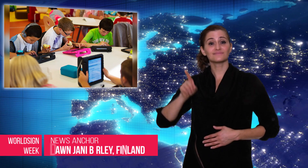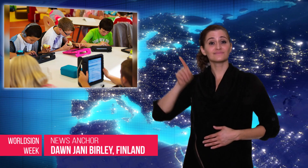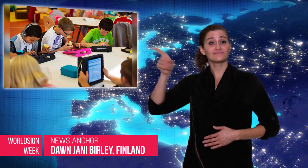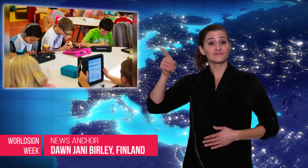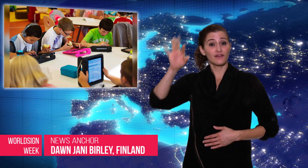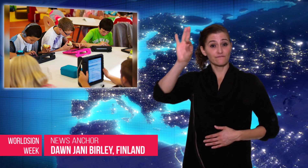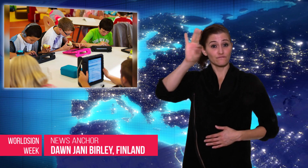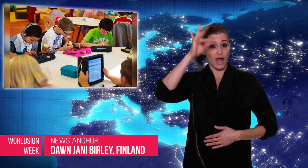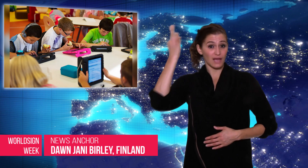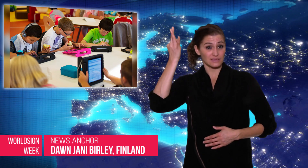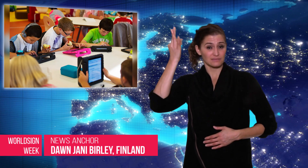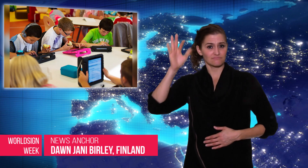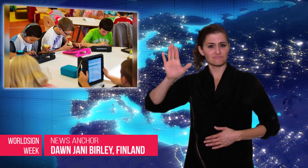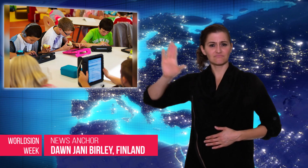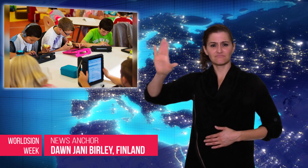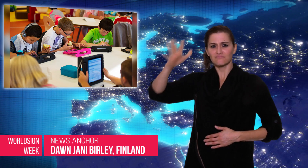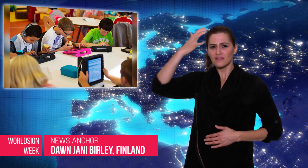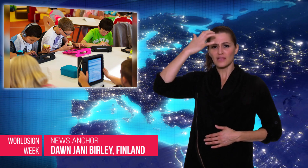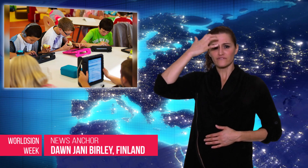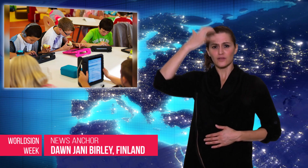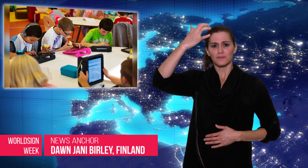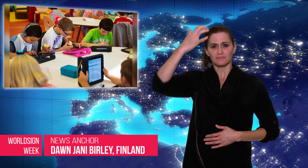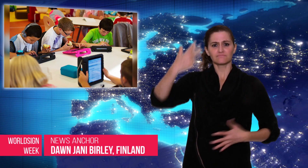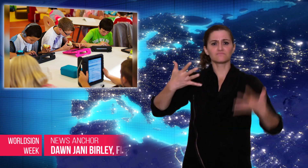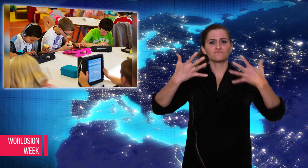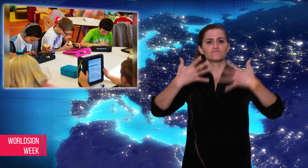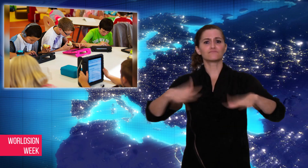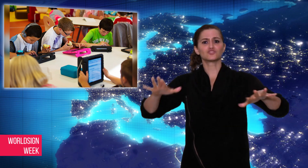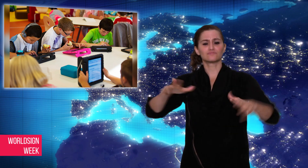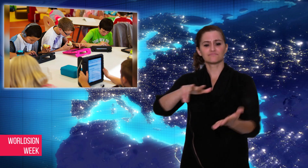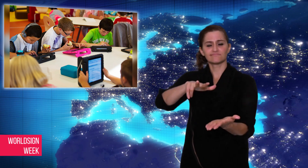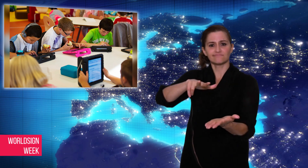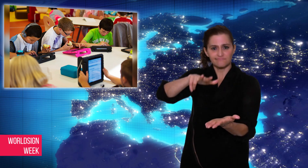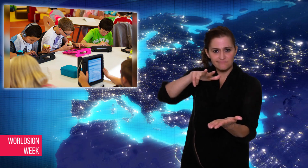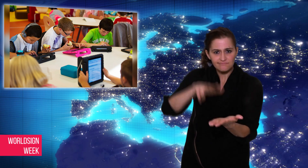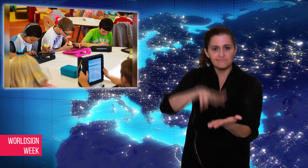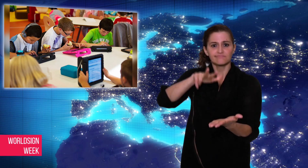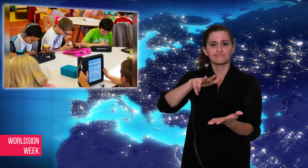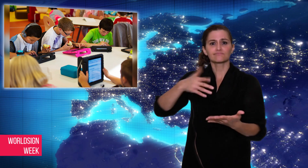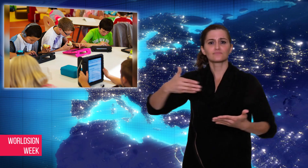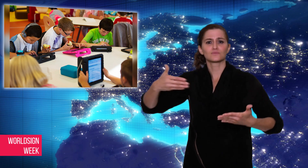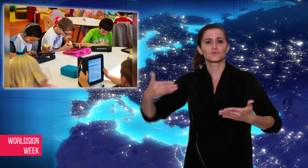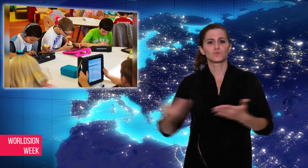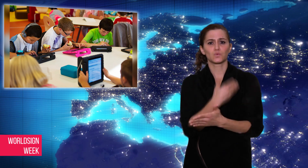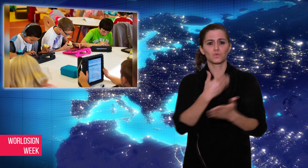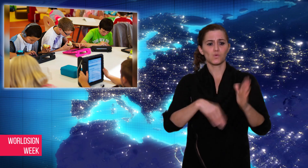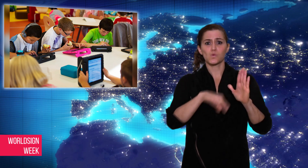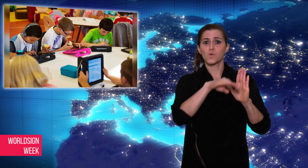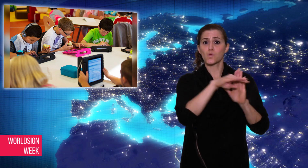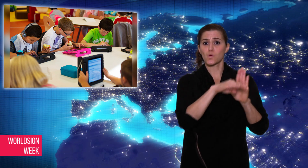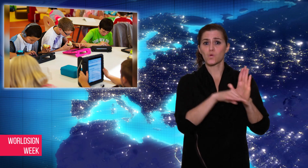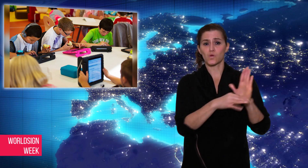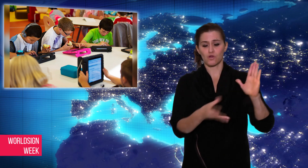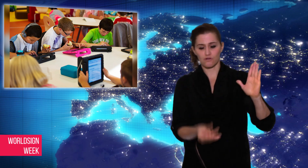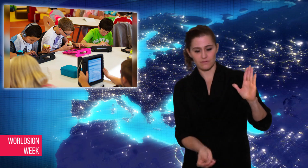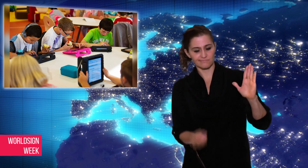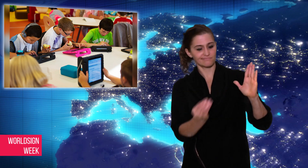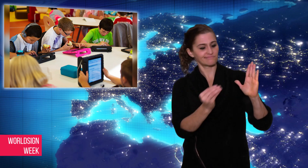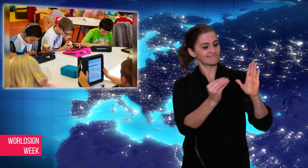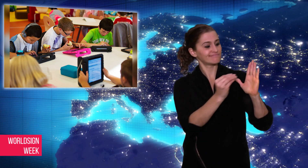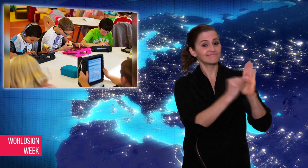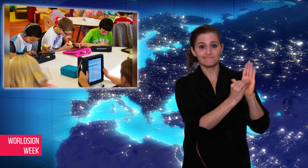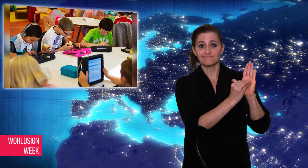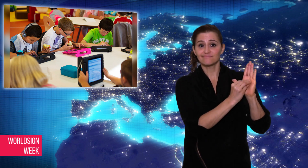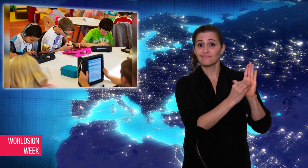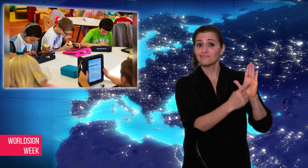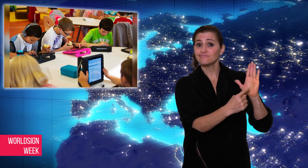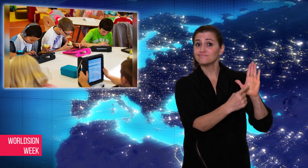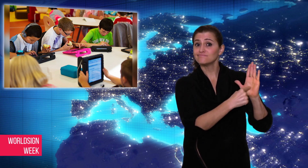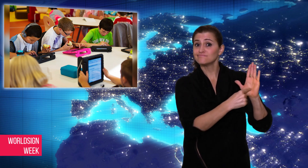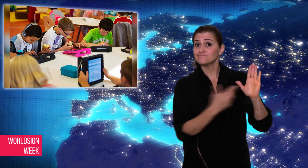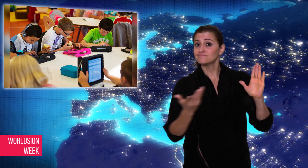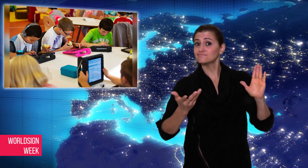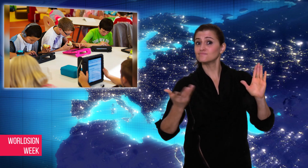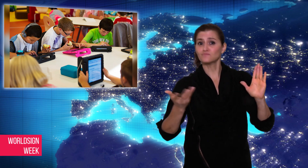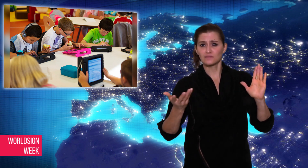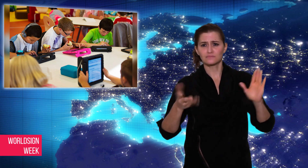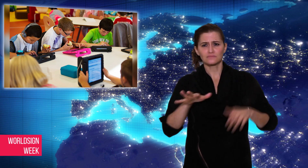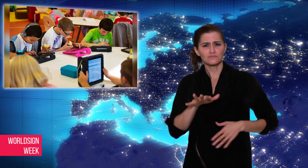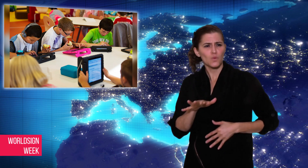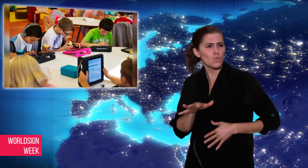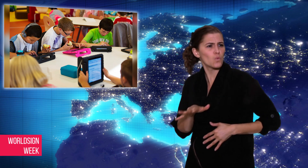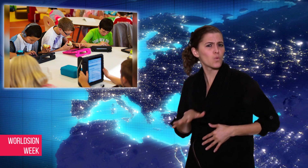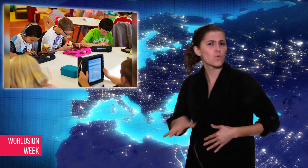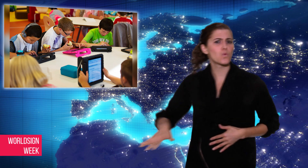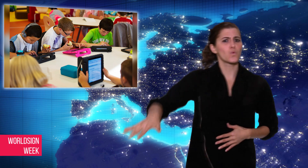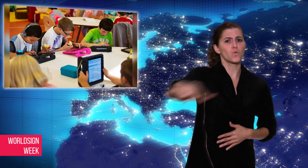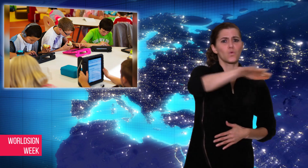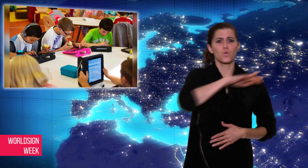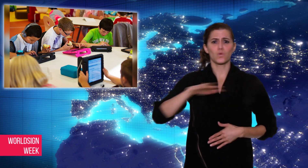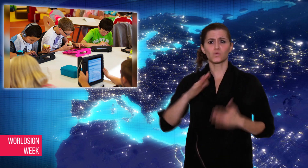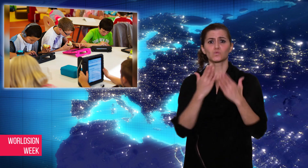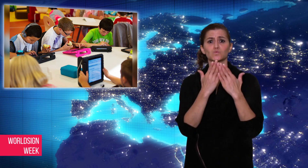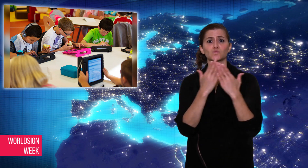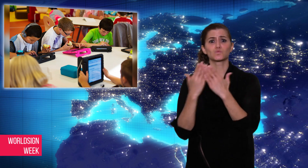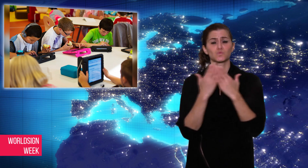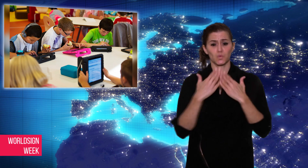Dawn: The French government passed a